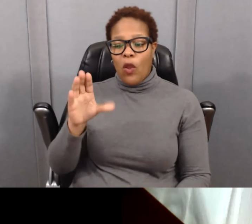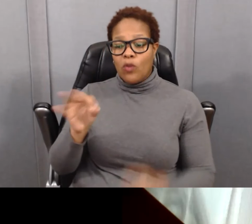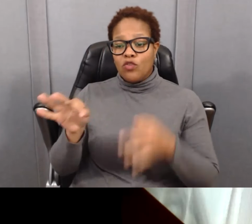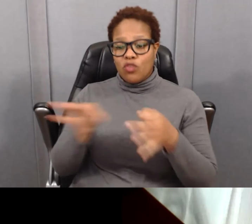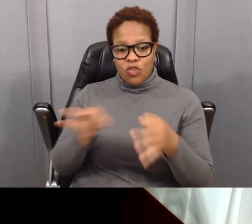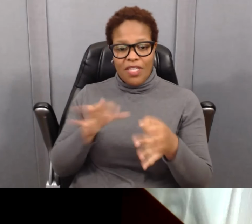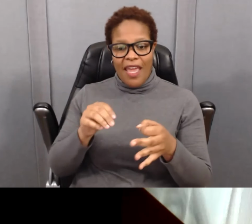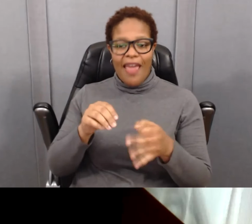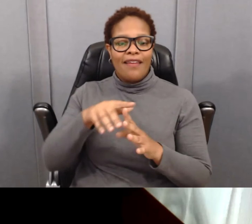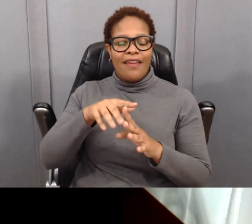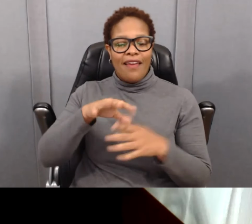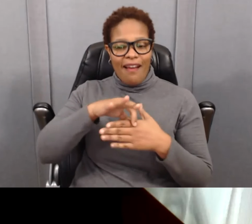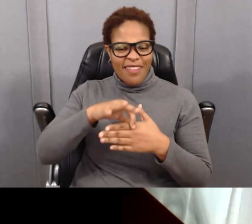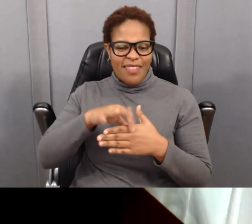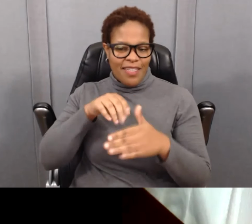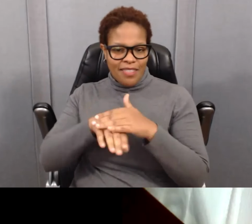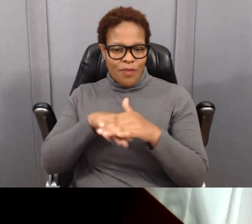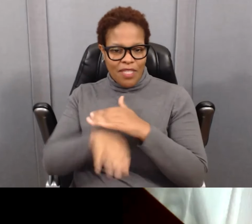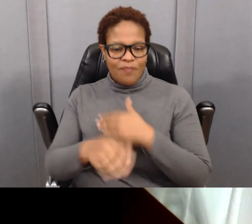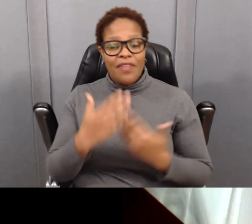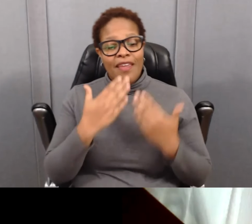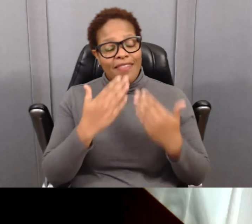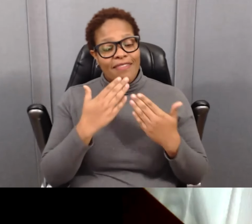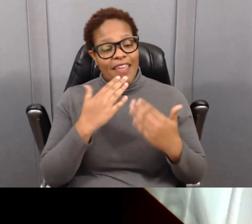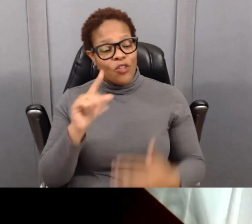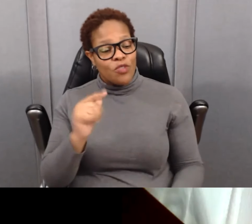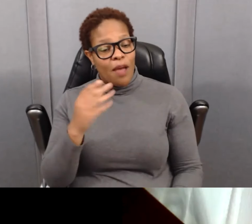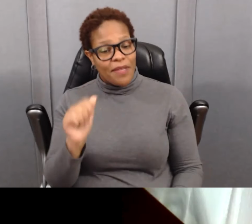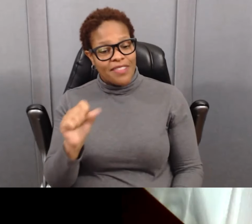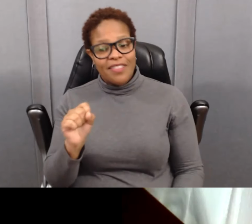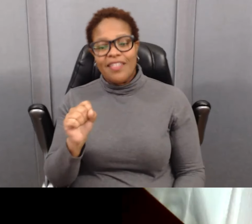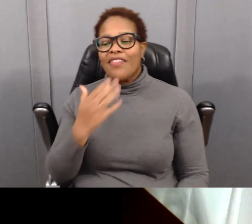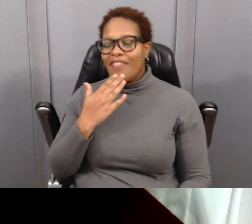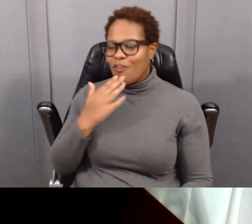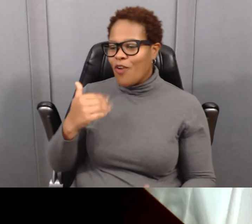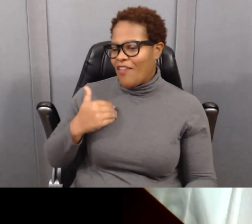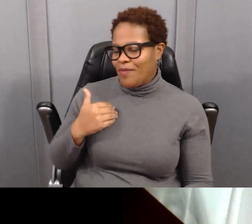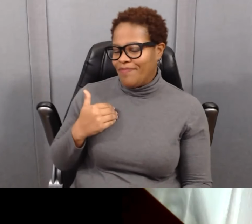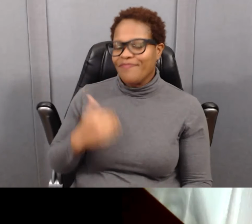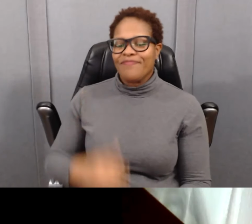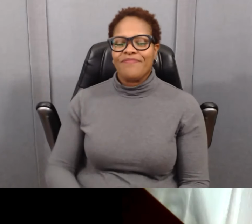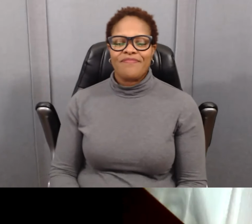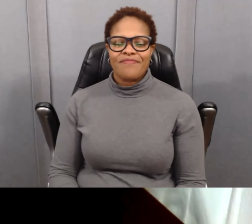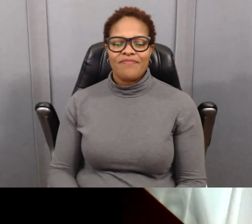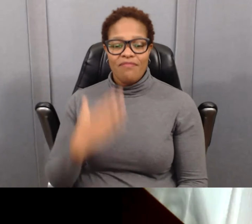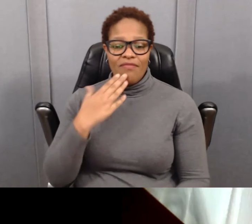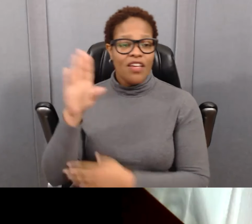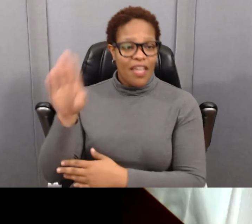Thank you, Thomas, for being here. Thank you for having me, appreciate that. Good afternoon, everybody, my name is Thomas Reed,